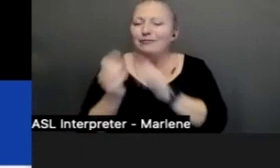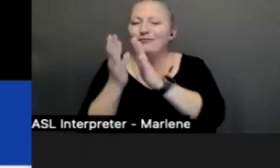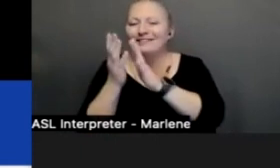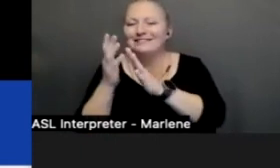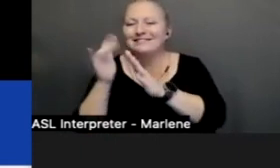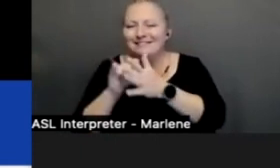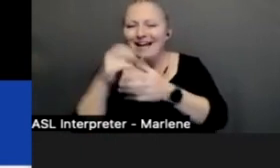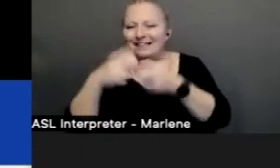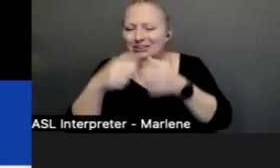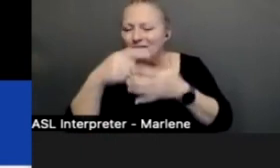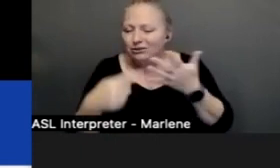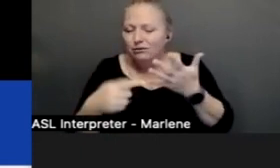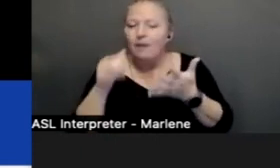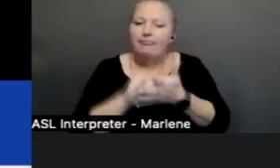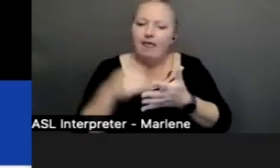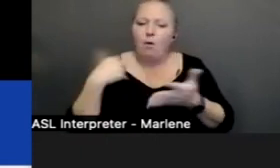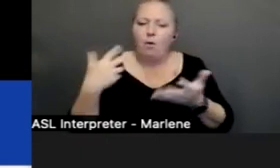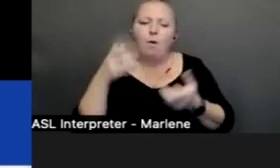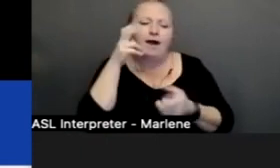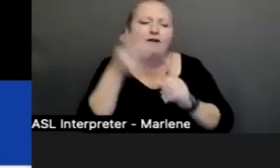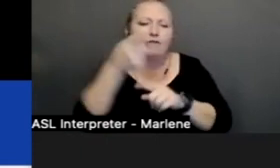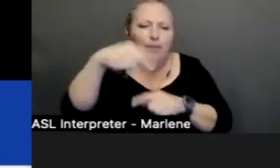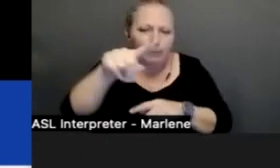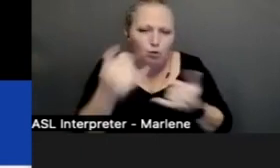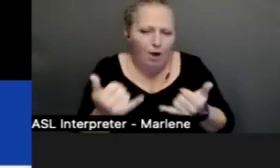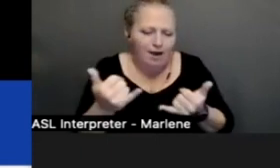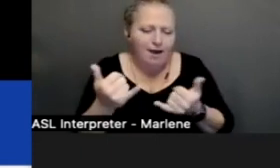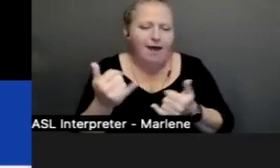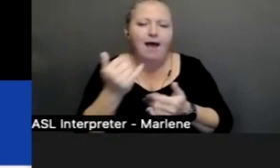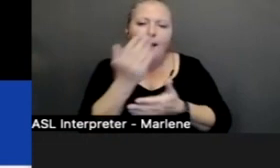So those are kind of the things that we want to hear from you. Right now as part of the discussion